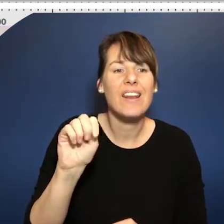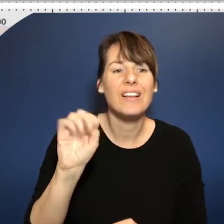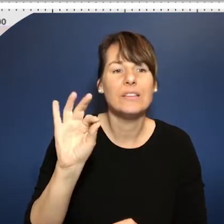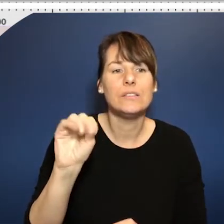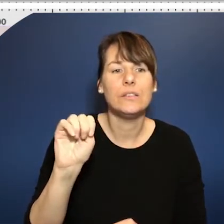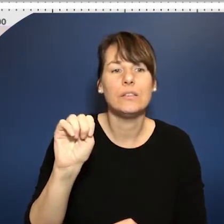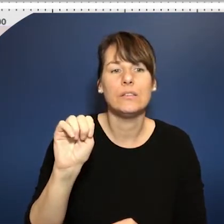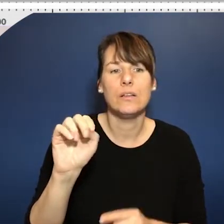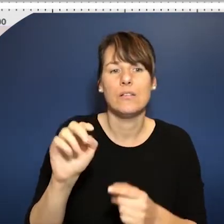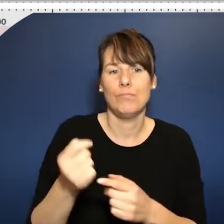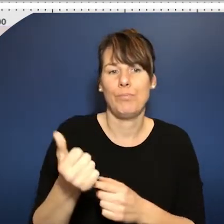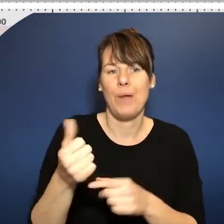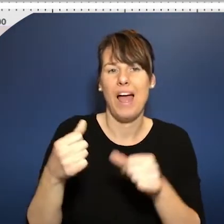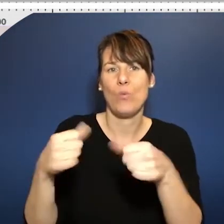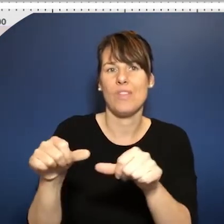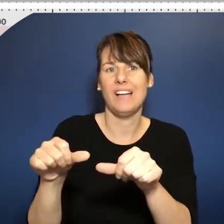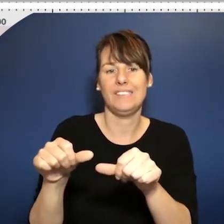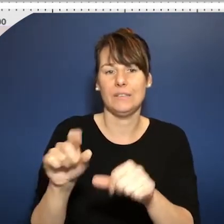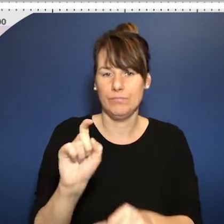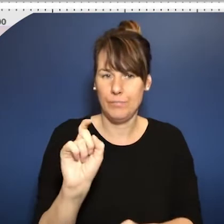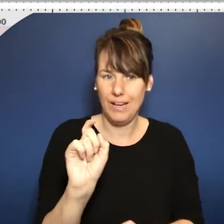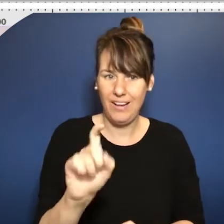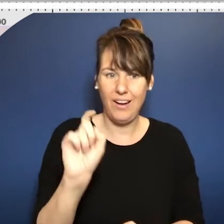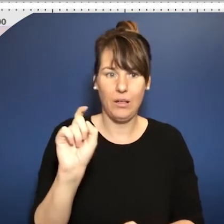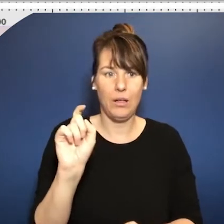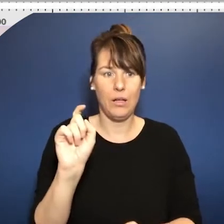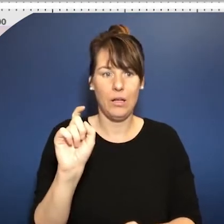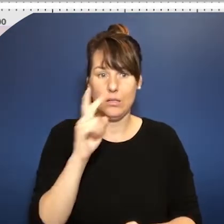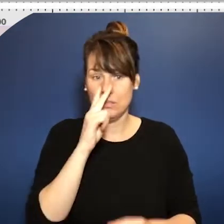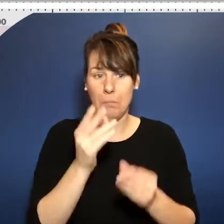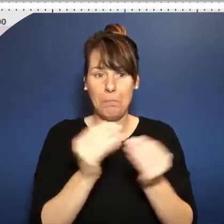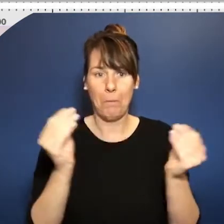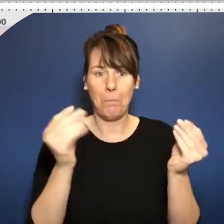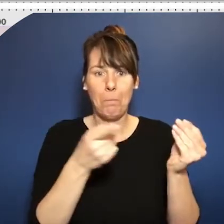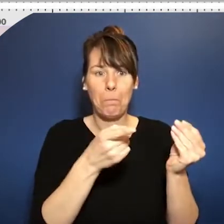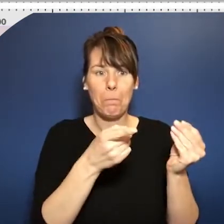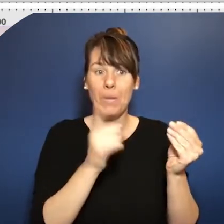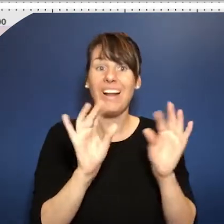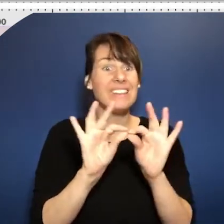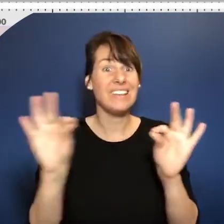you will see these options and I will choose "Delete Annotations". And when I click on this,